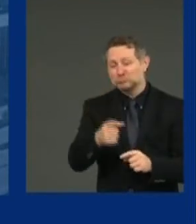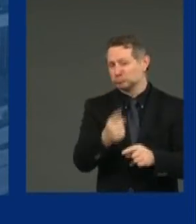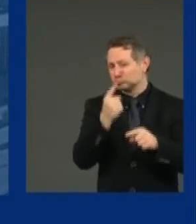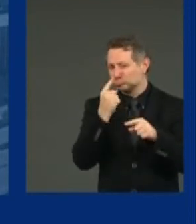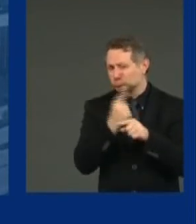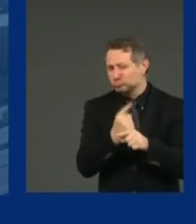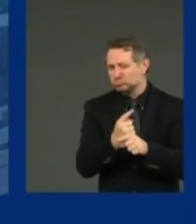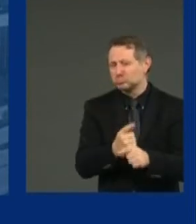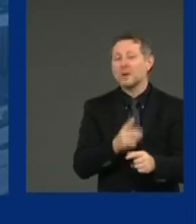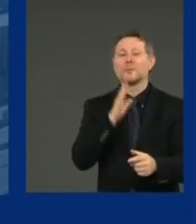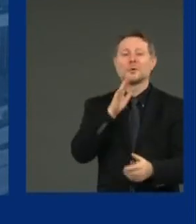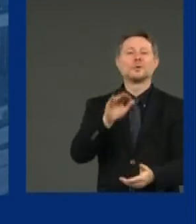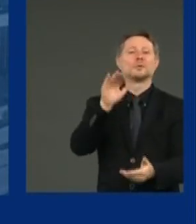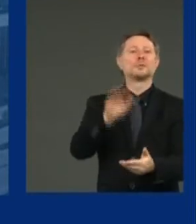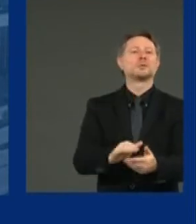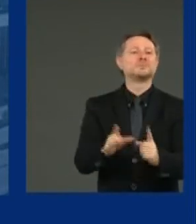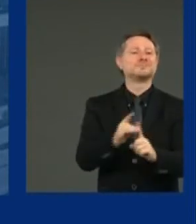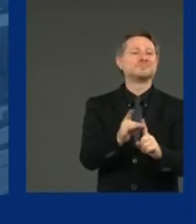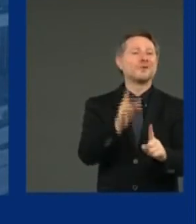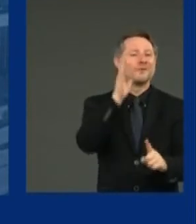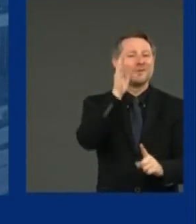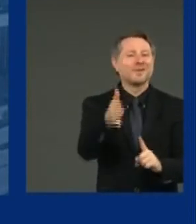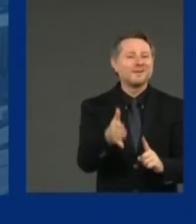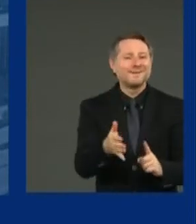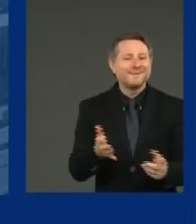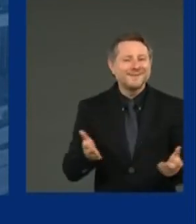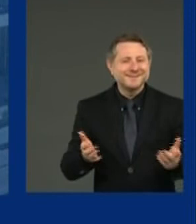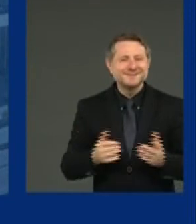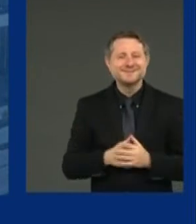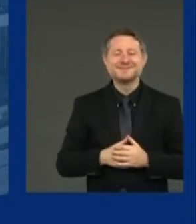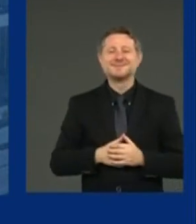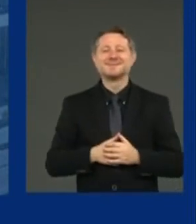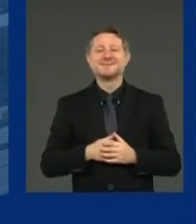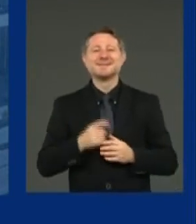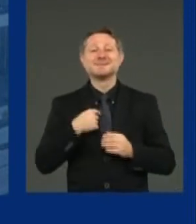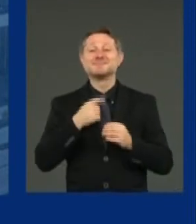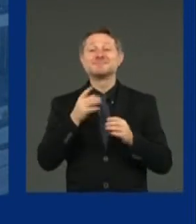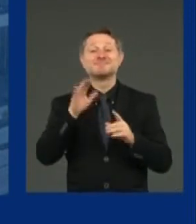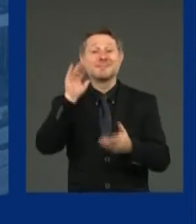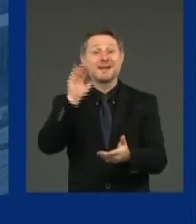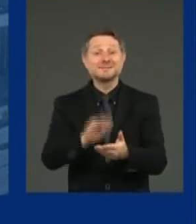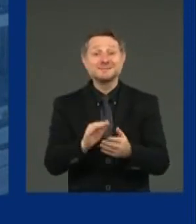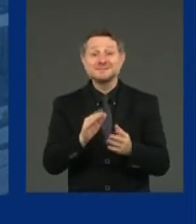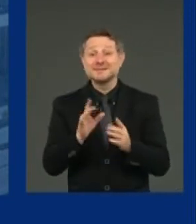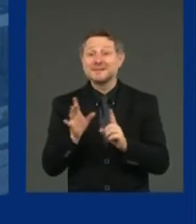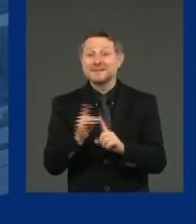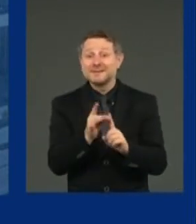AND THE SMARTER, THE MORE DISCIPLINED WE ARE, THE LOWER THAT INFECTION RATE WILL CLIMB.